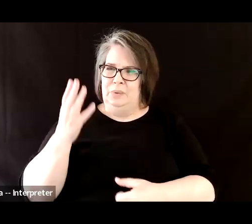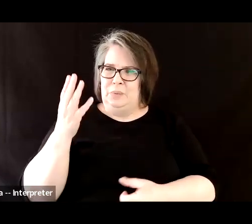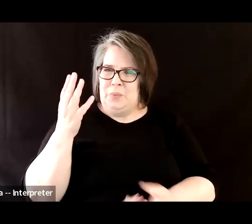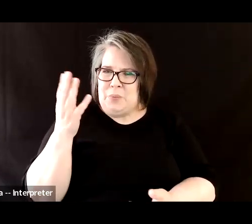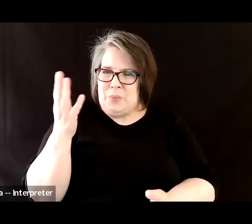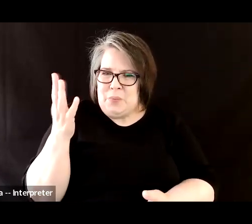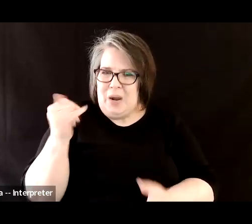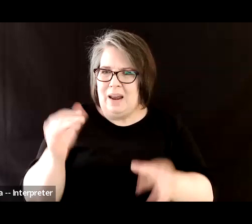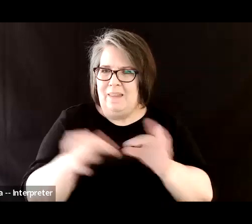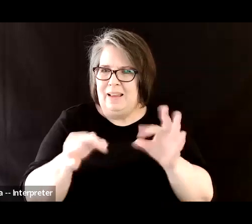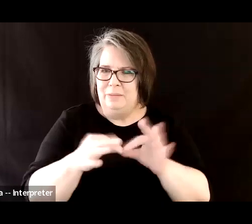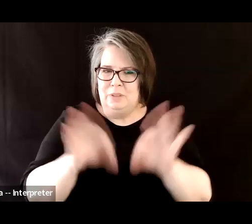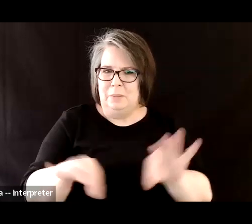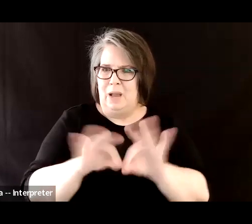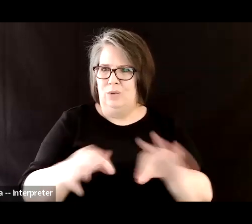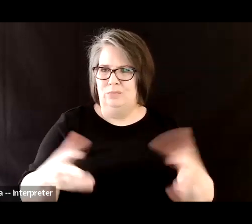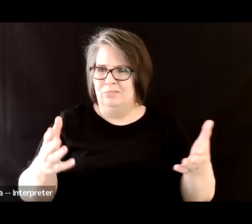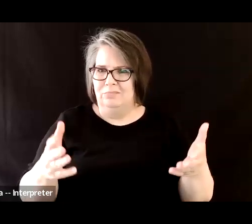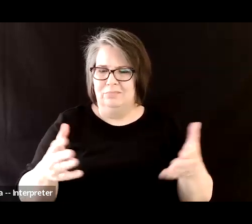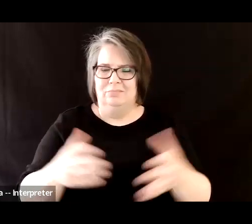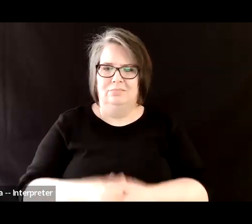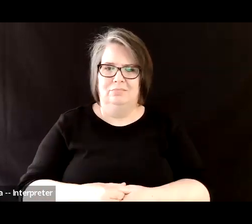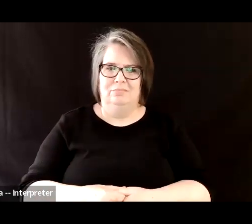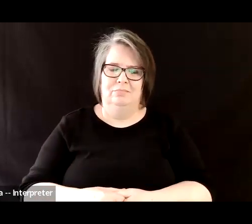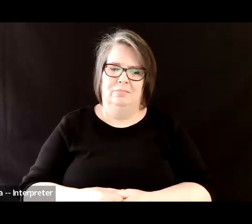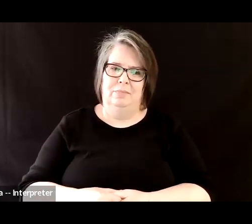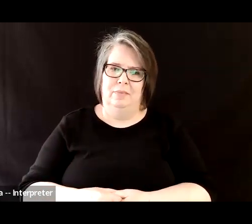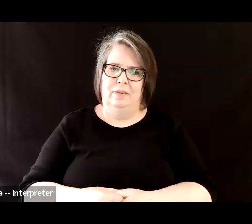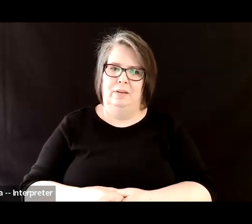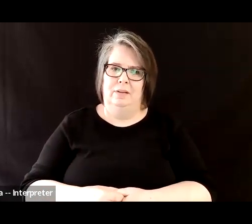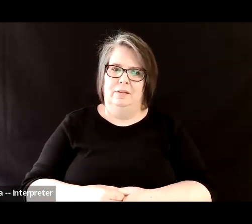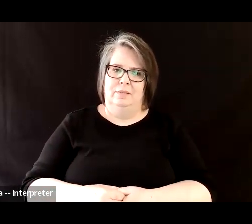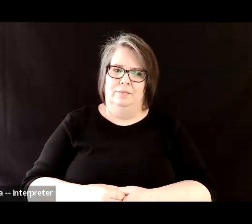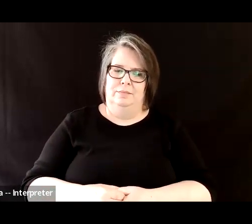transcripts matter? This is exactly what Brittany